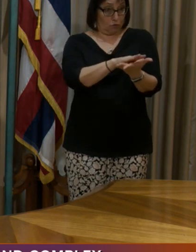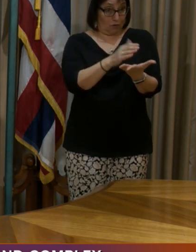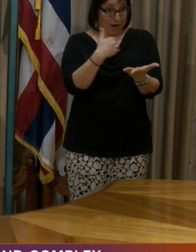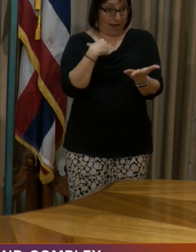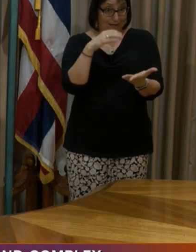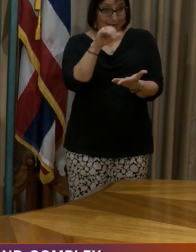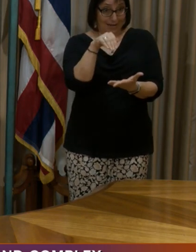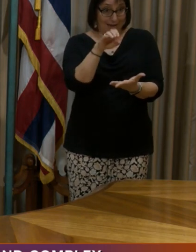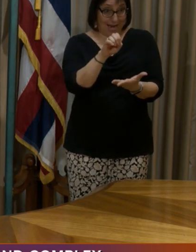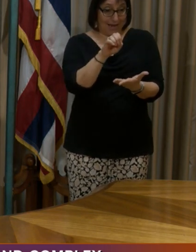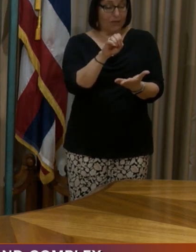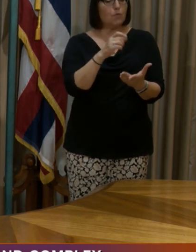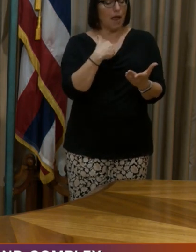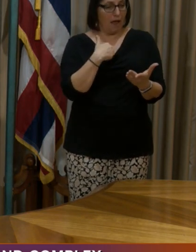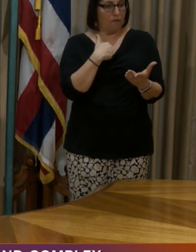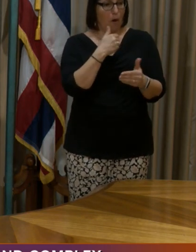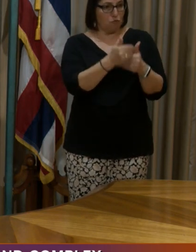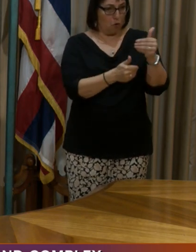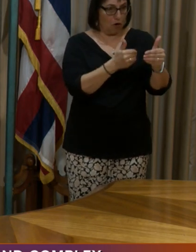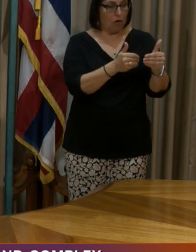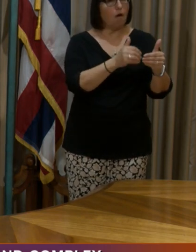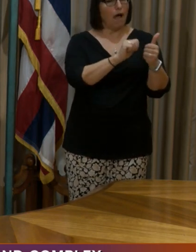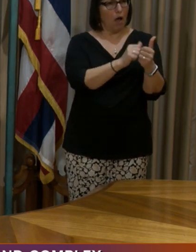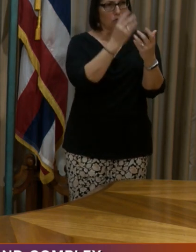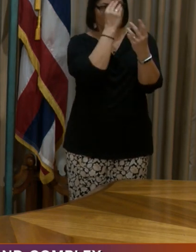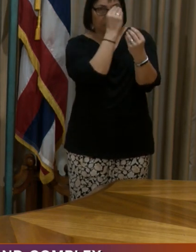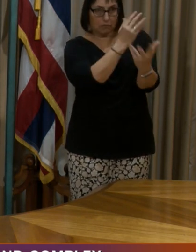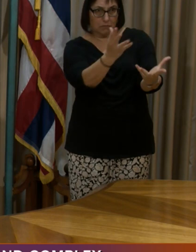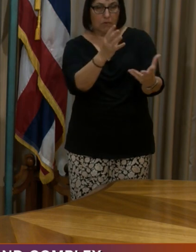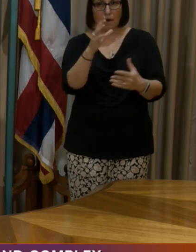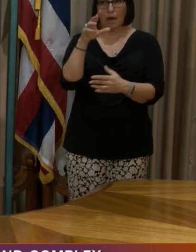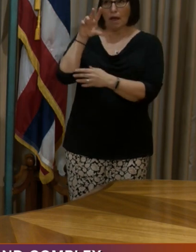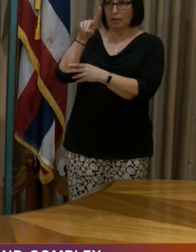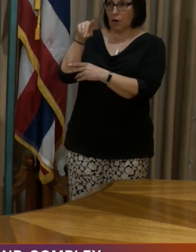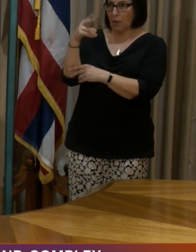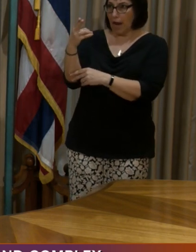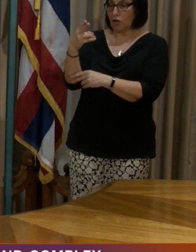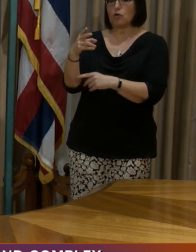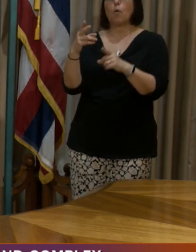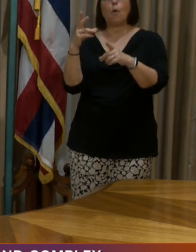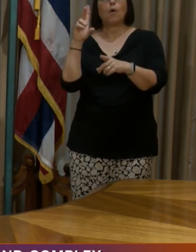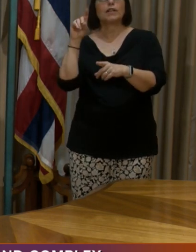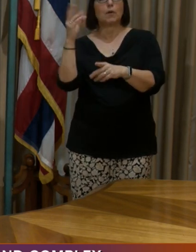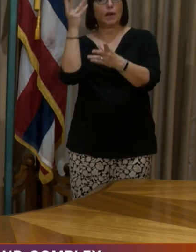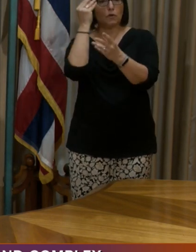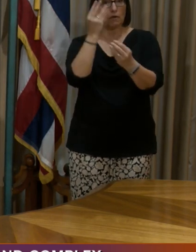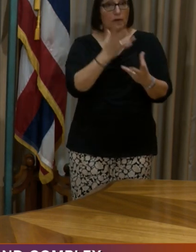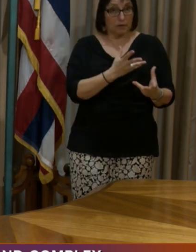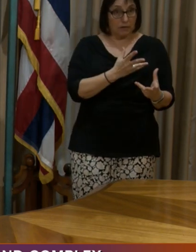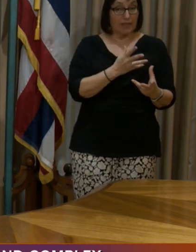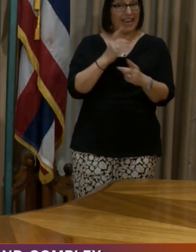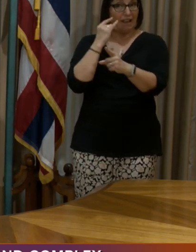STARTED AND EVEN DURING THE SUMMER HAD TWO PROTOCOLS FOR WHAT? BEN'S WHEN THERE IS A SUSPECTED CASE OR A CONFIRMED CASE IN A SCHOOL AND IS A PROTOCOL FOR